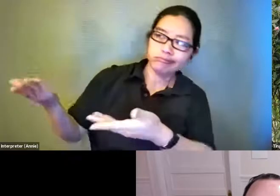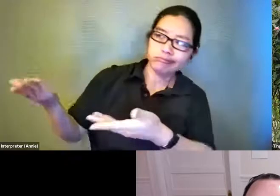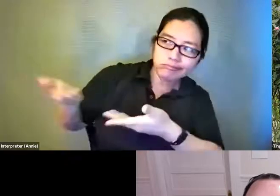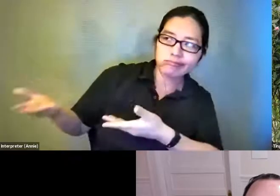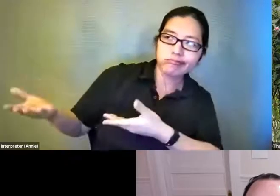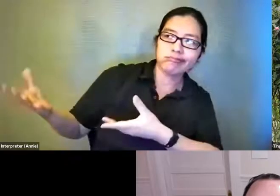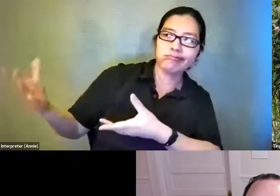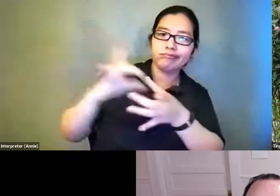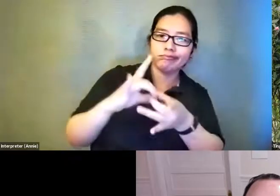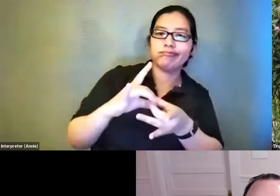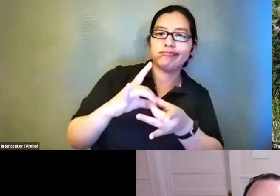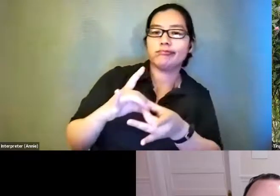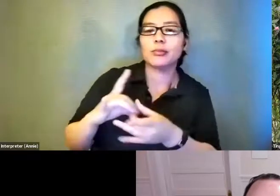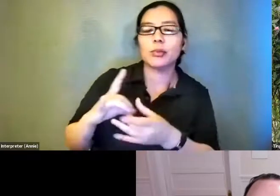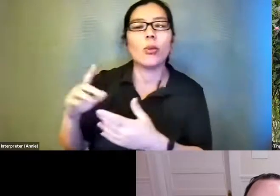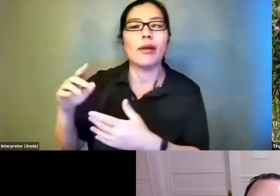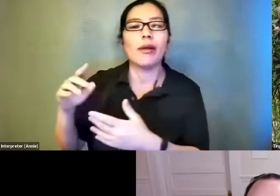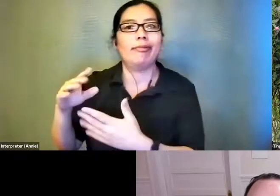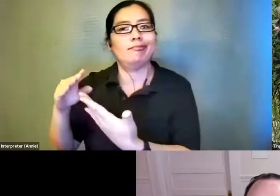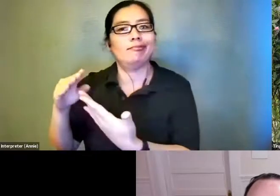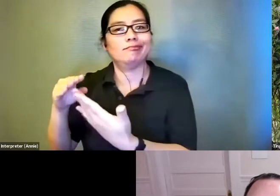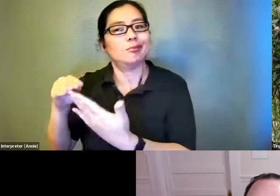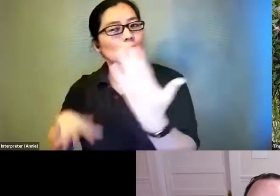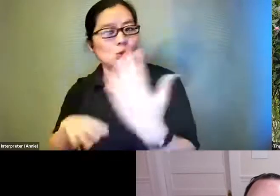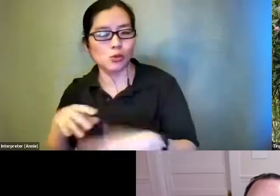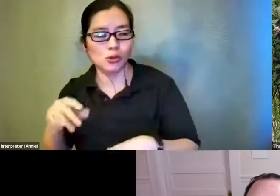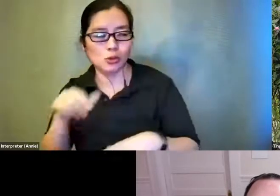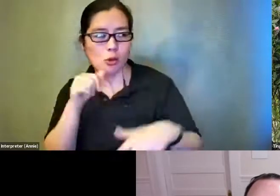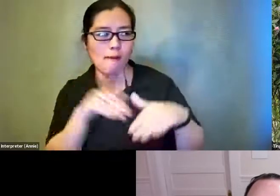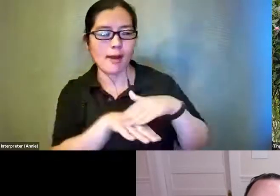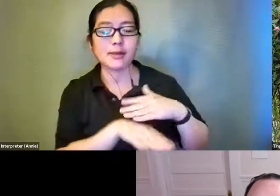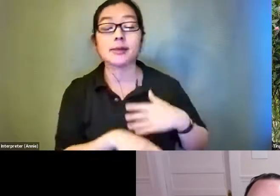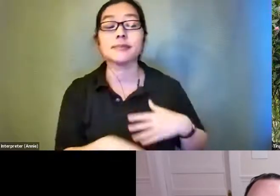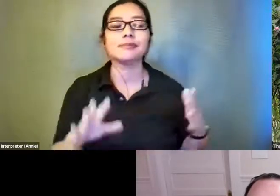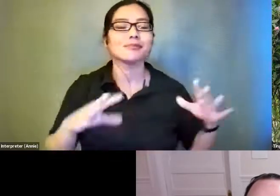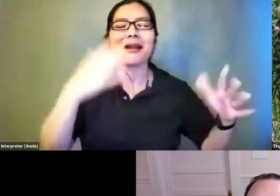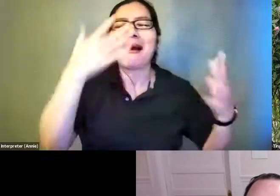So we -- oh, I forgot to describe myself. I'm